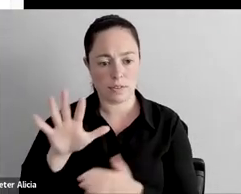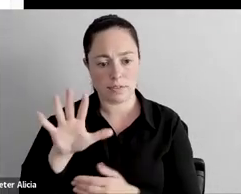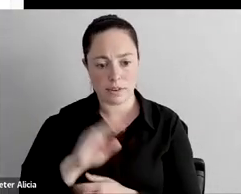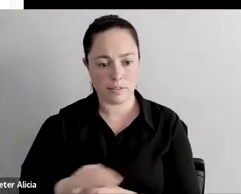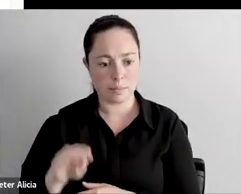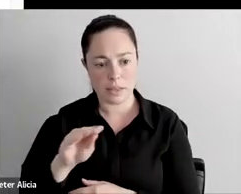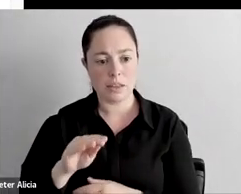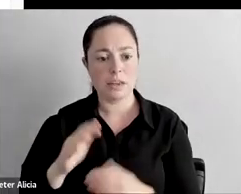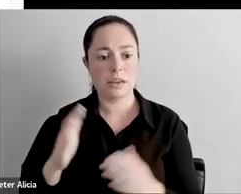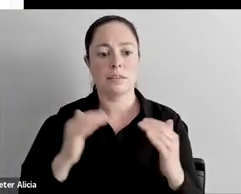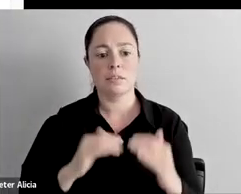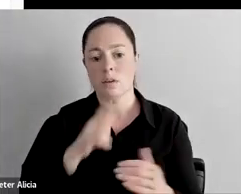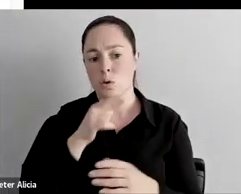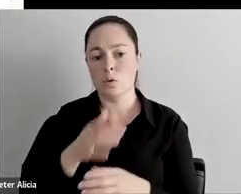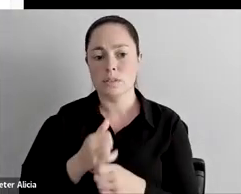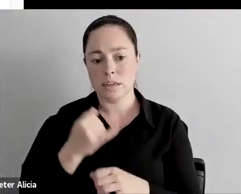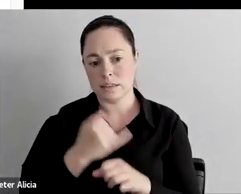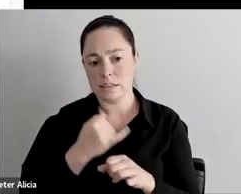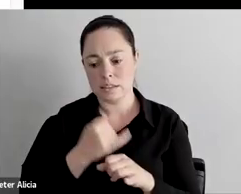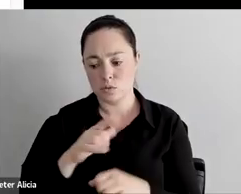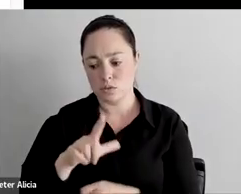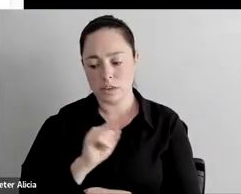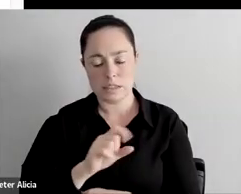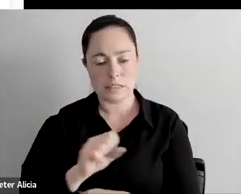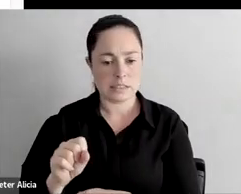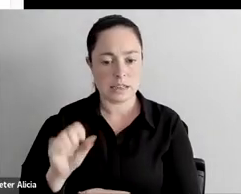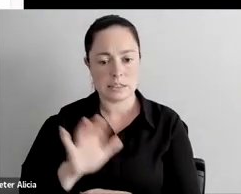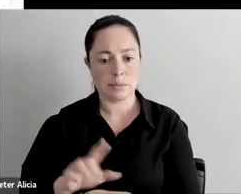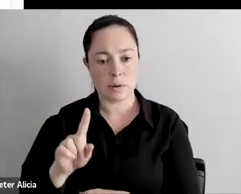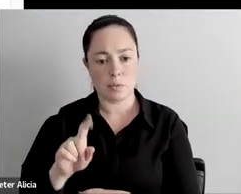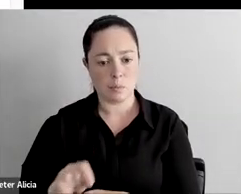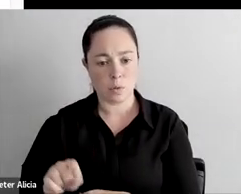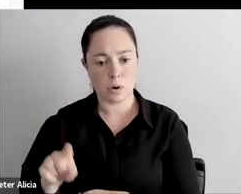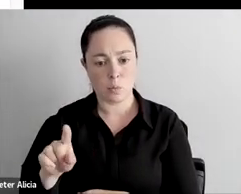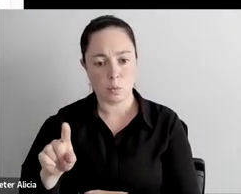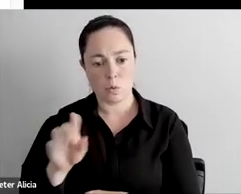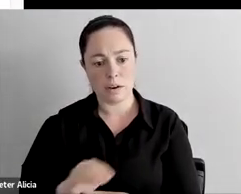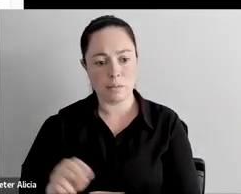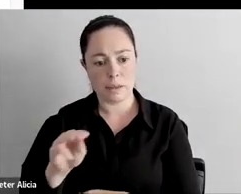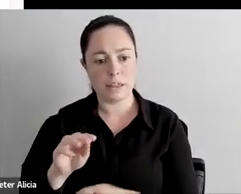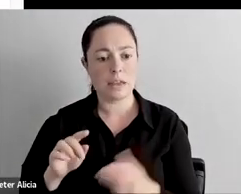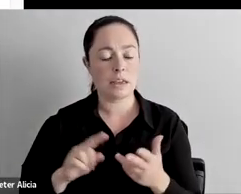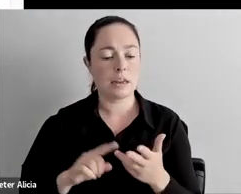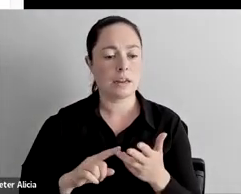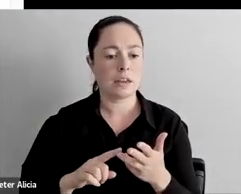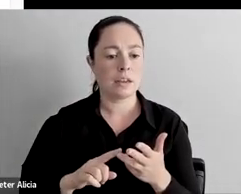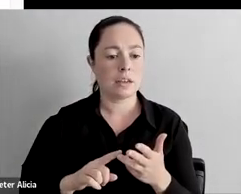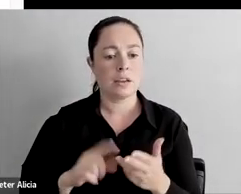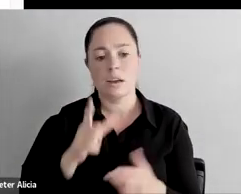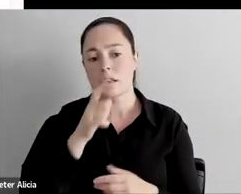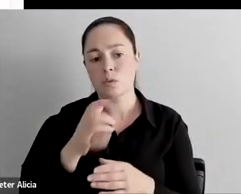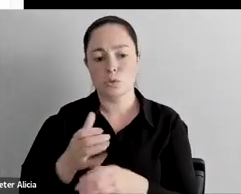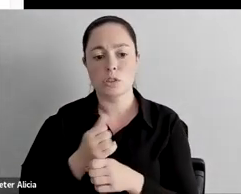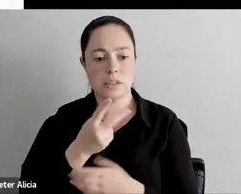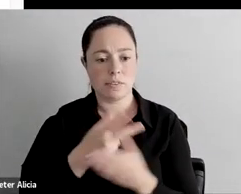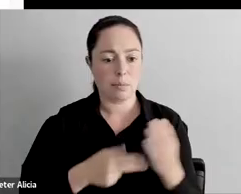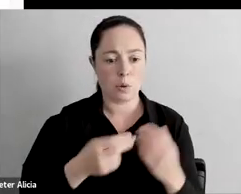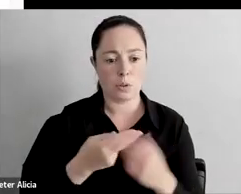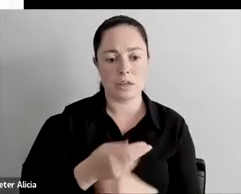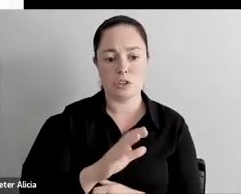institutional LTSS, about 1.1 million, and then the number who are receiving both HCBS and institutional